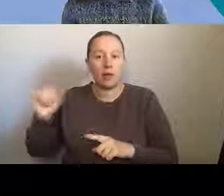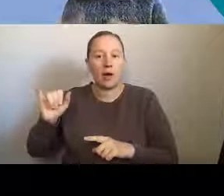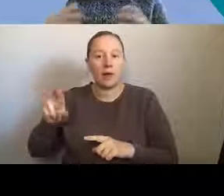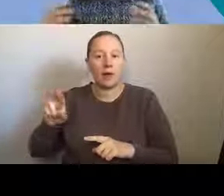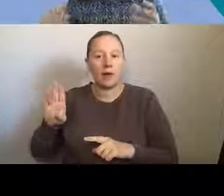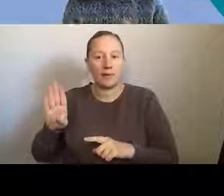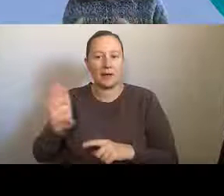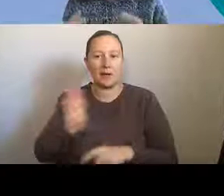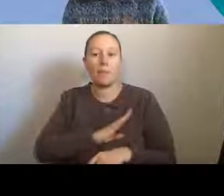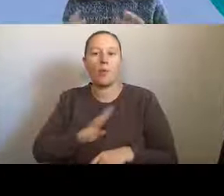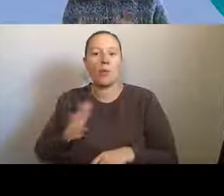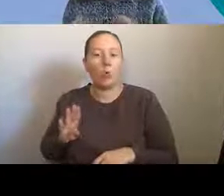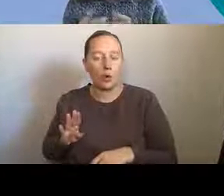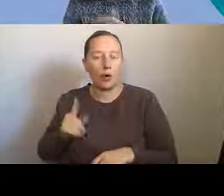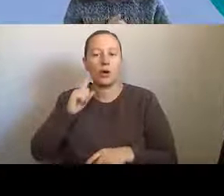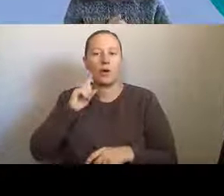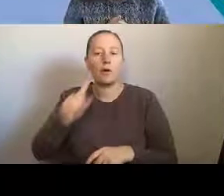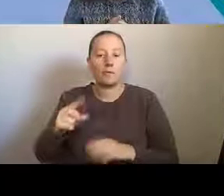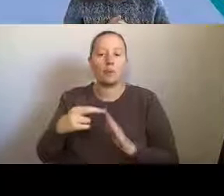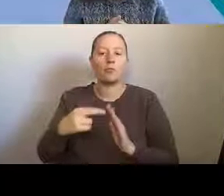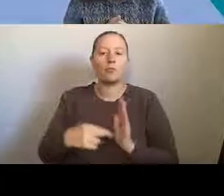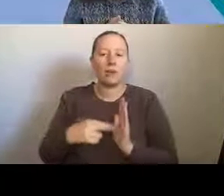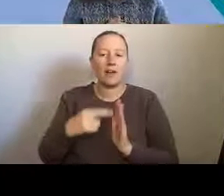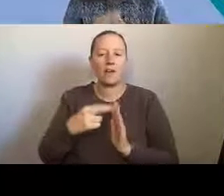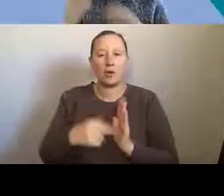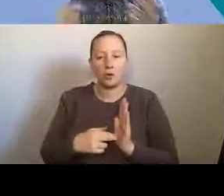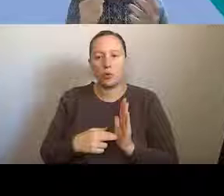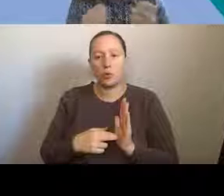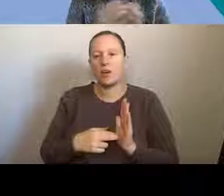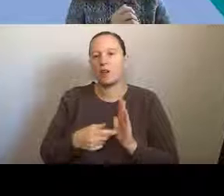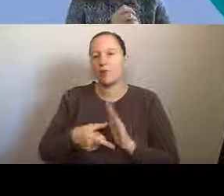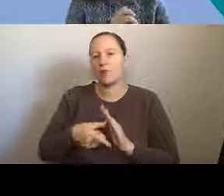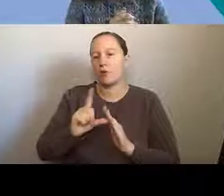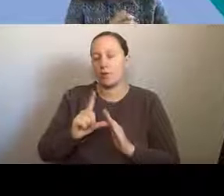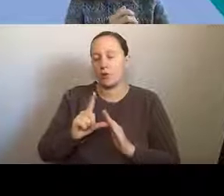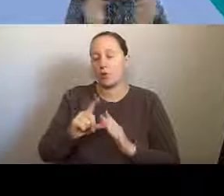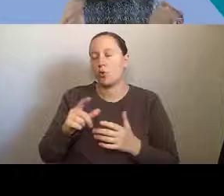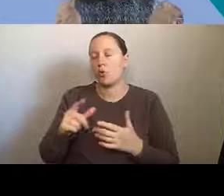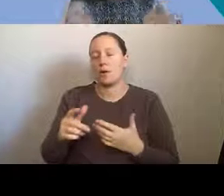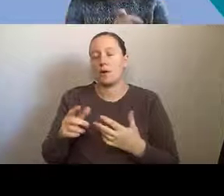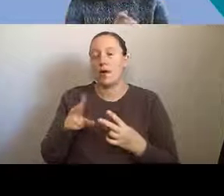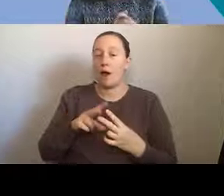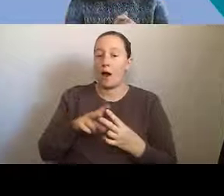for the regulatory type of review. One way or another, the IRB office is there,